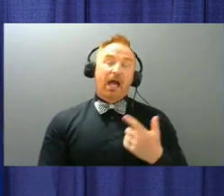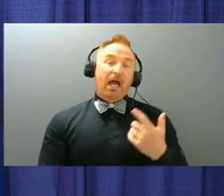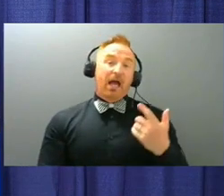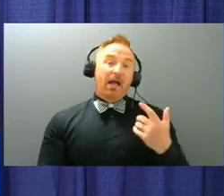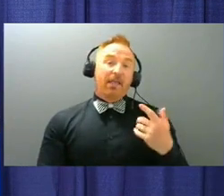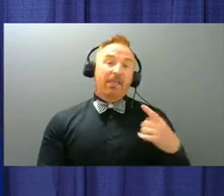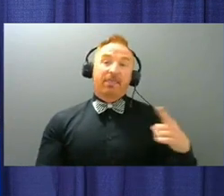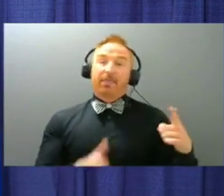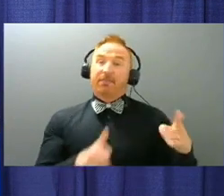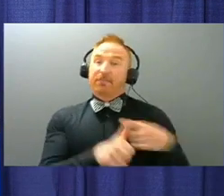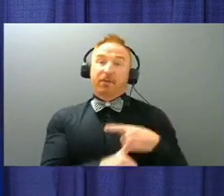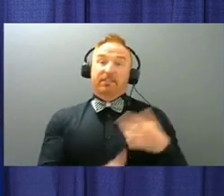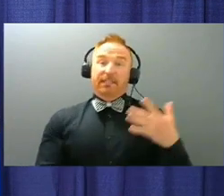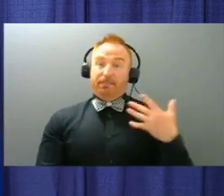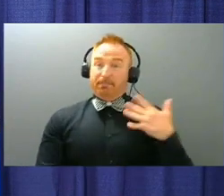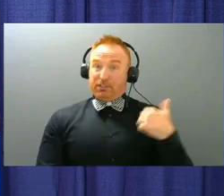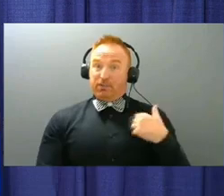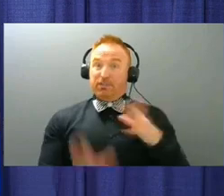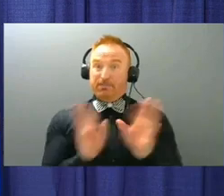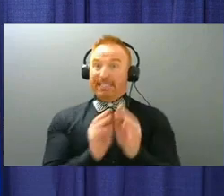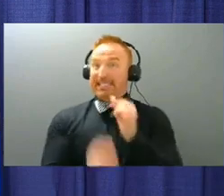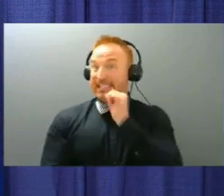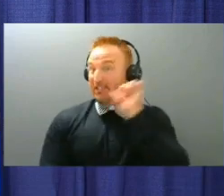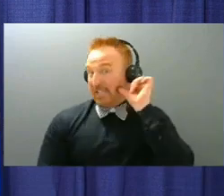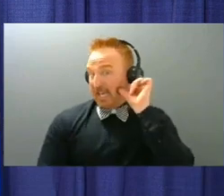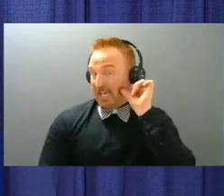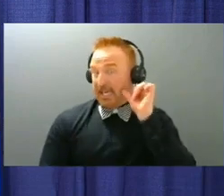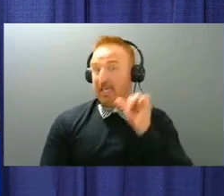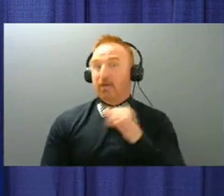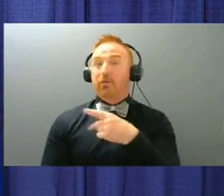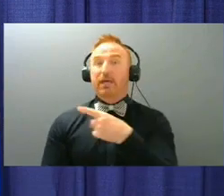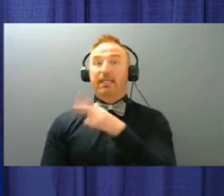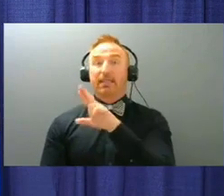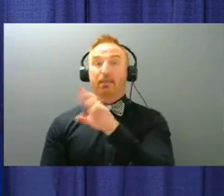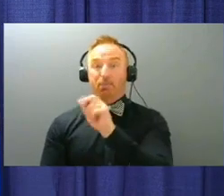The conversation we had with the first ministers yesterday, with all the premiers and the